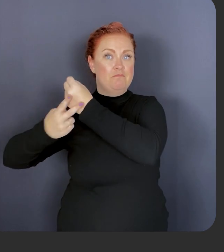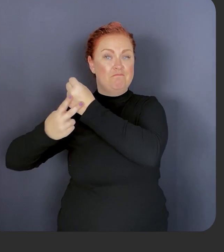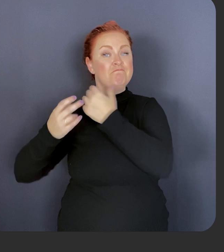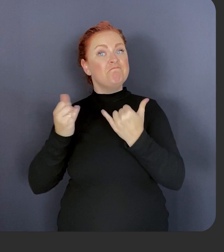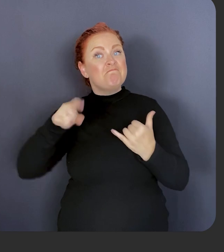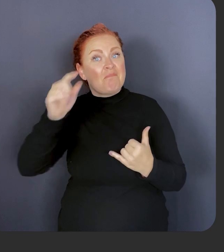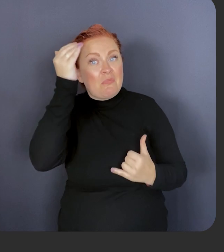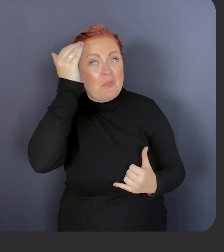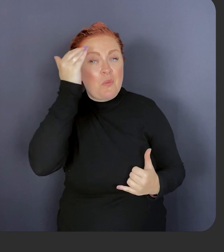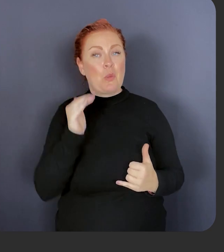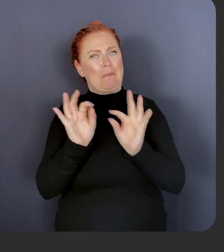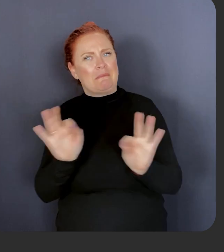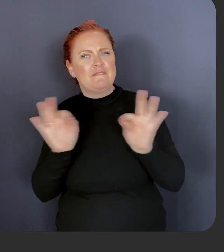You now know the key steps required